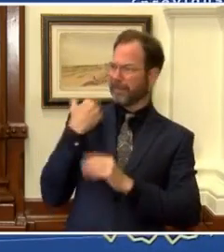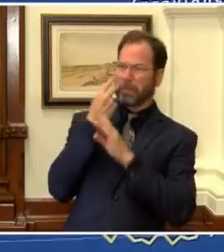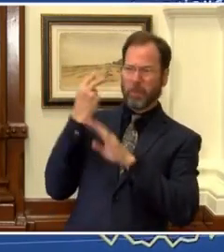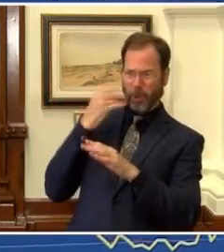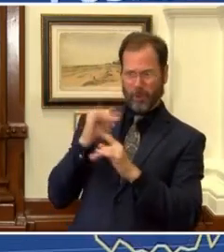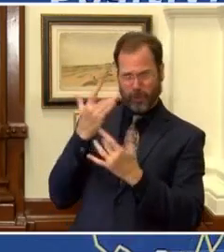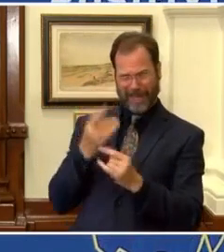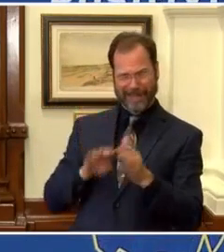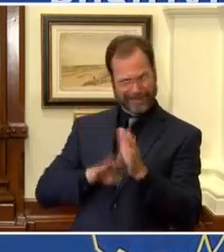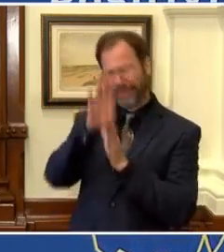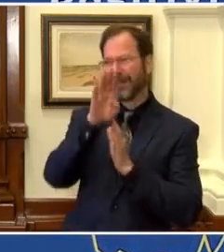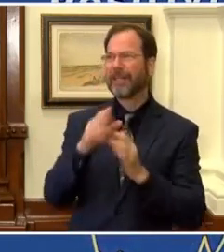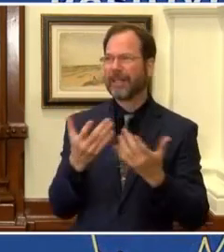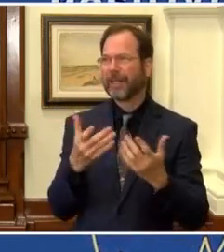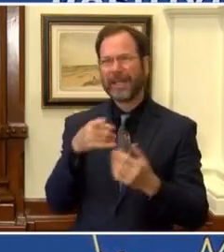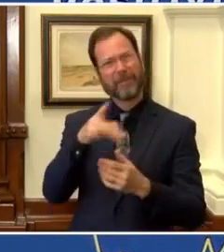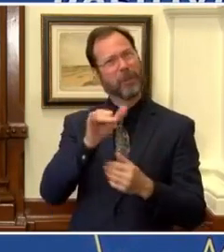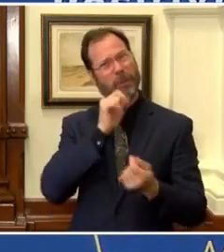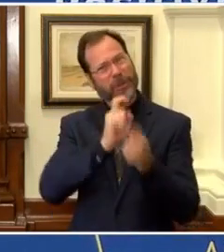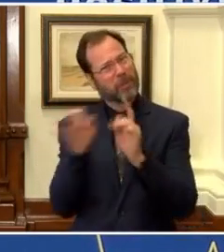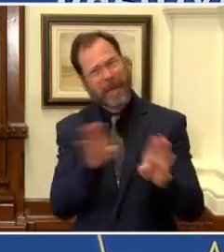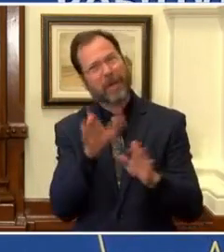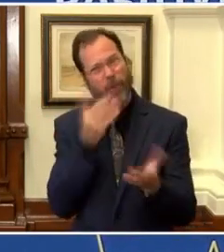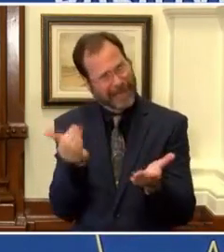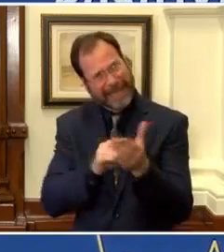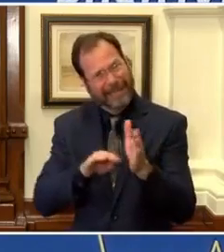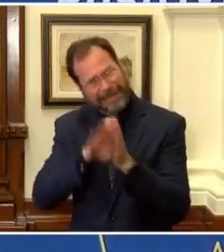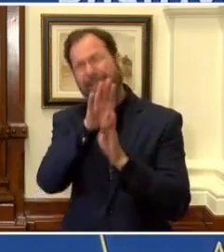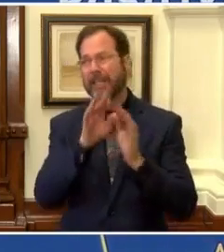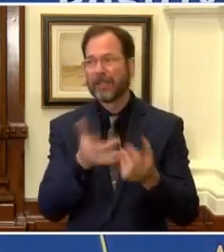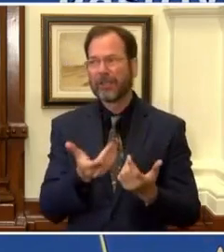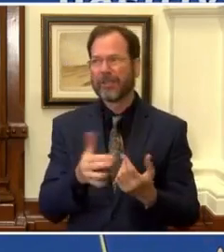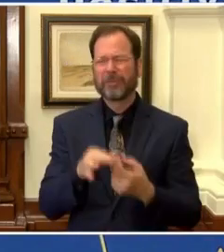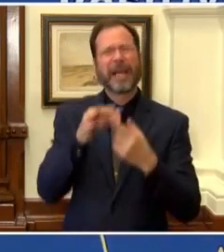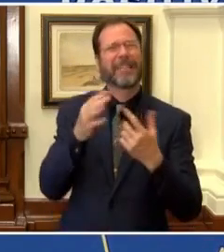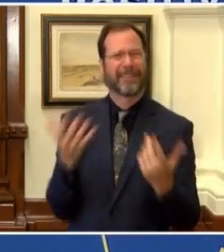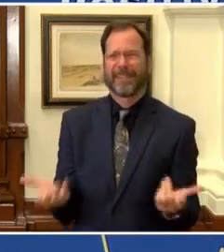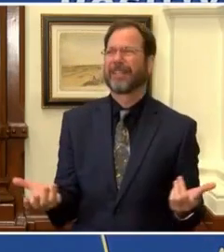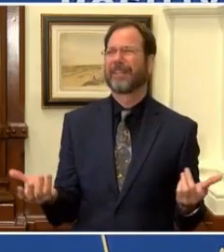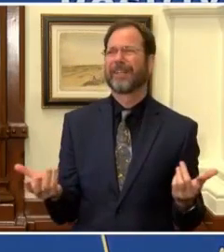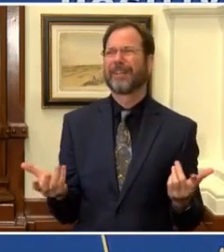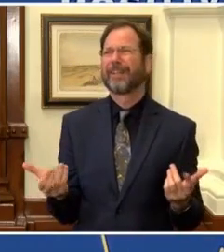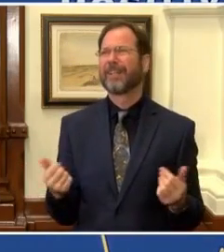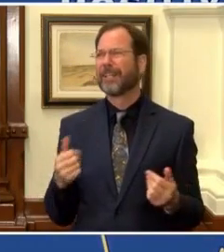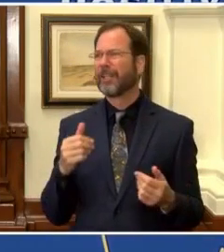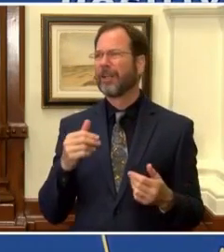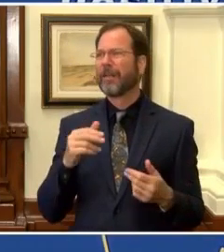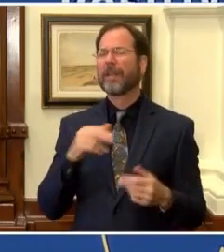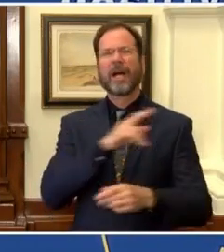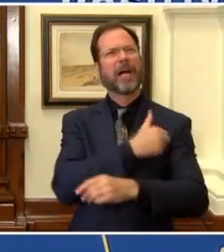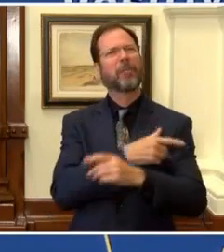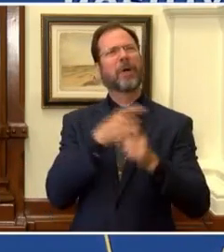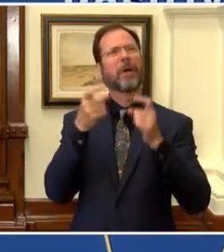WHAT ARE YOU DOING TO GET THE WORD OUT THAT THIS IS THE REASON IT WENT UP AND IF YOU DON'T